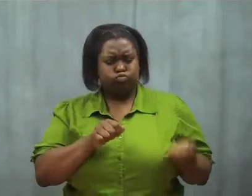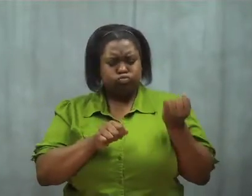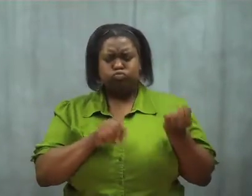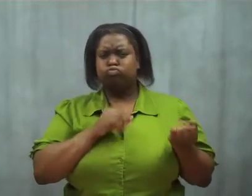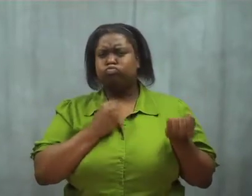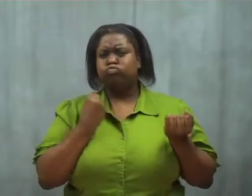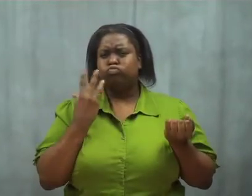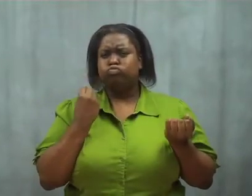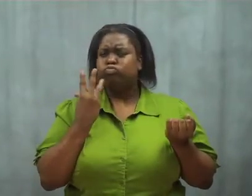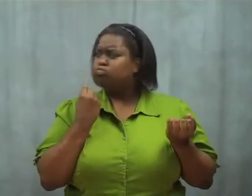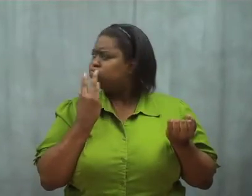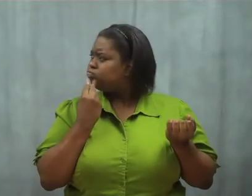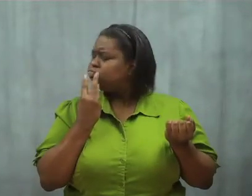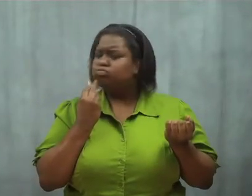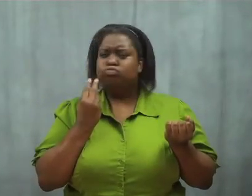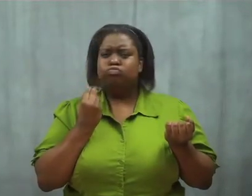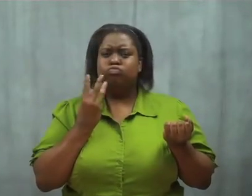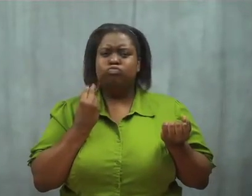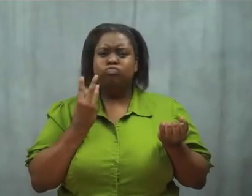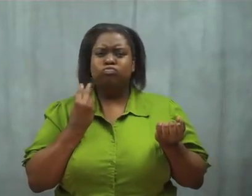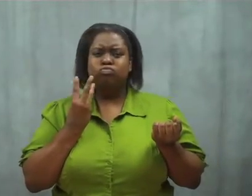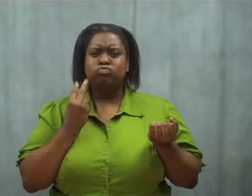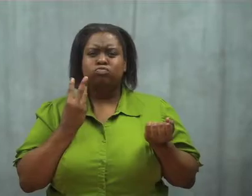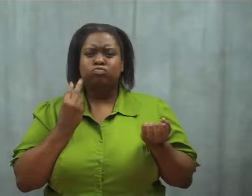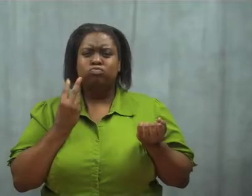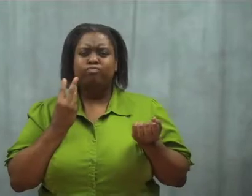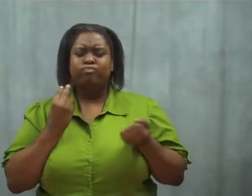He turned on the blinker and moved to the right lane.